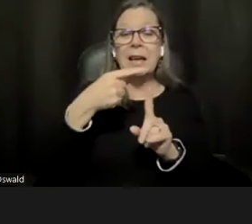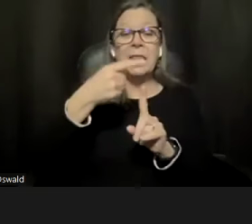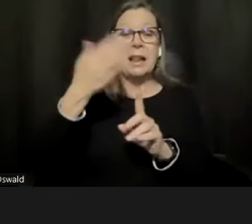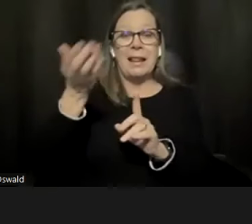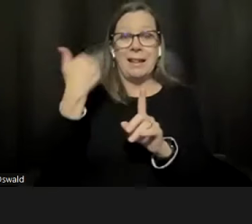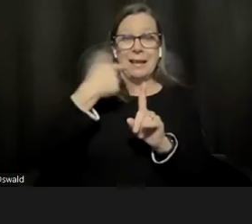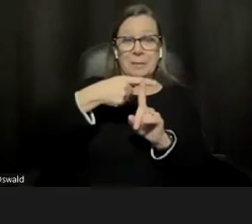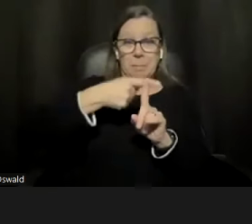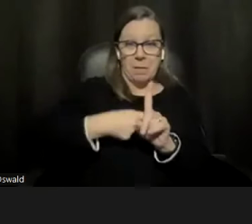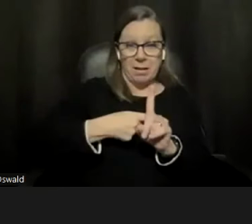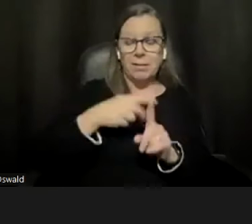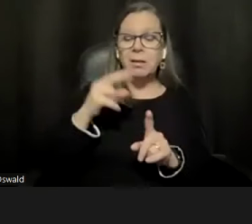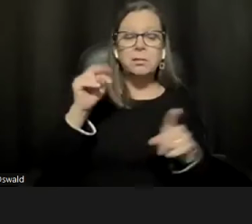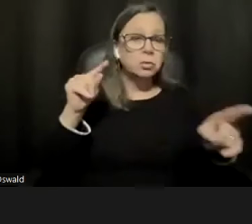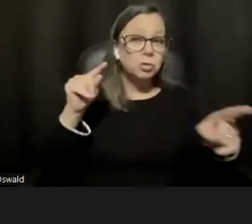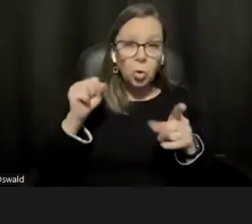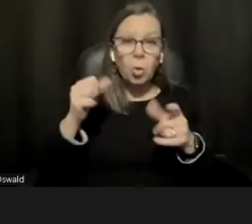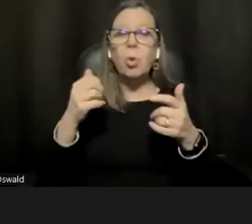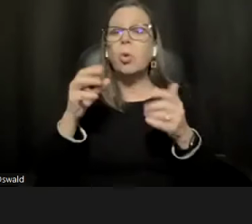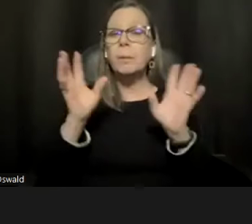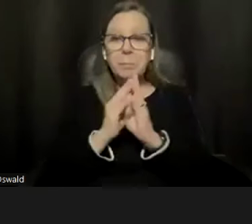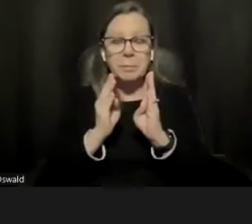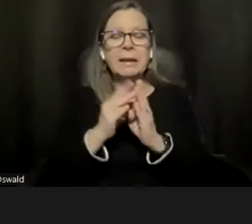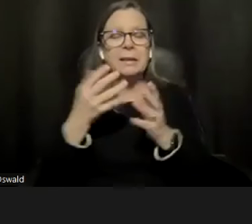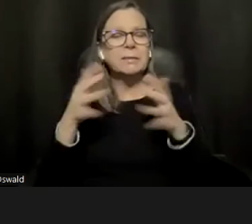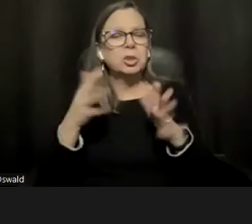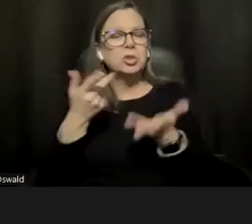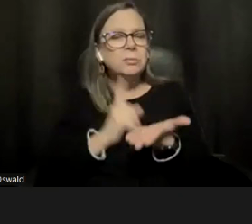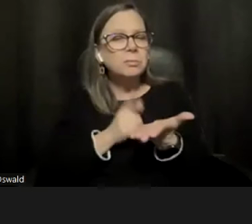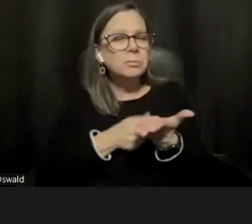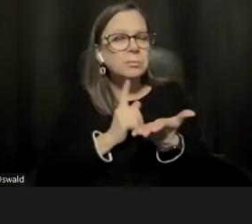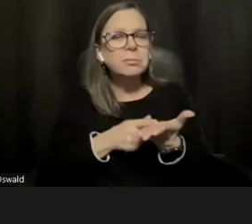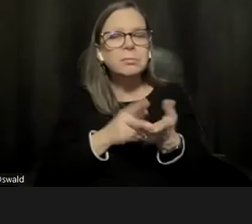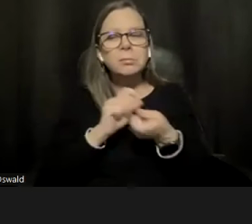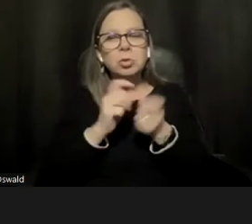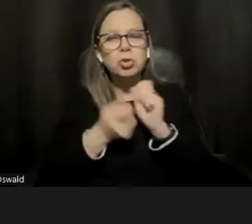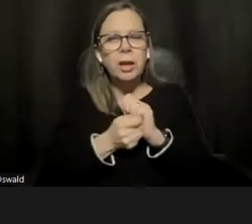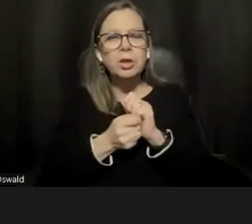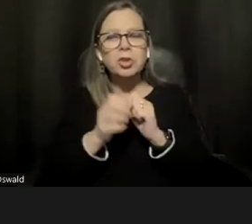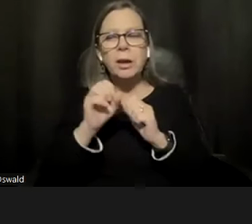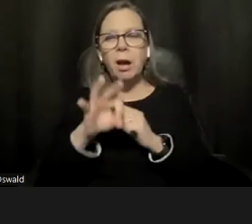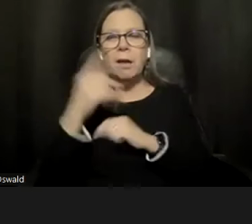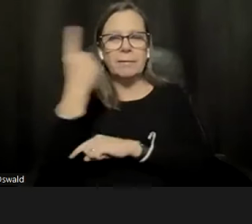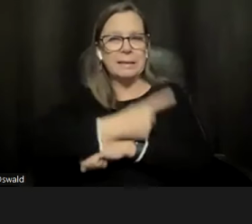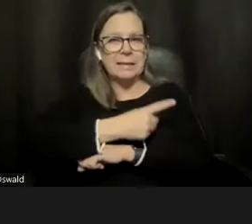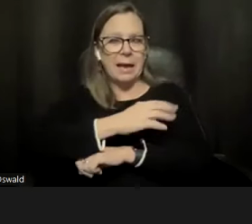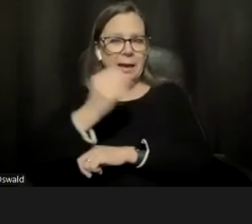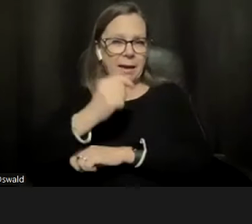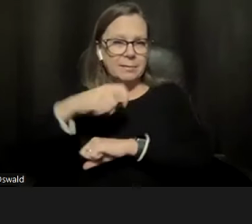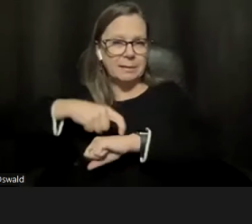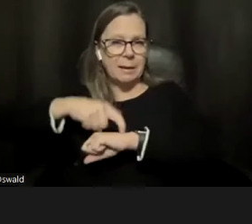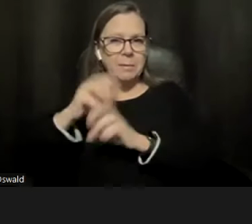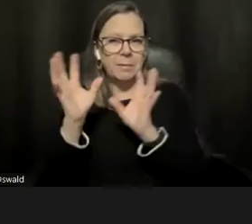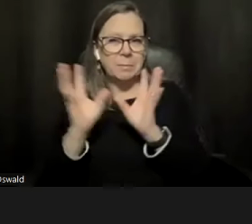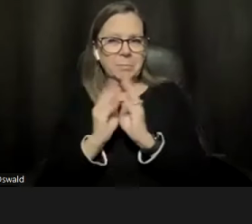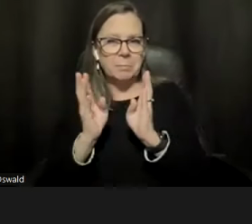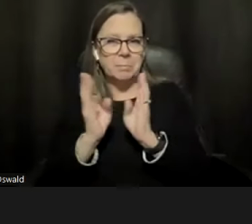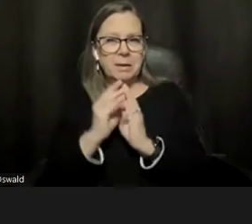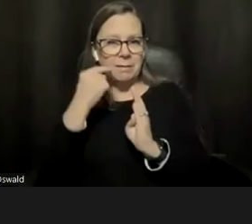and in the meeting, discuss a changing of the day and time of the meeting for this specific